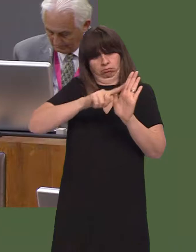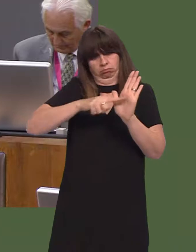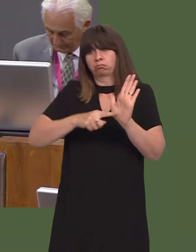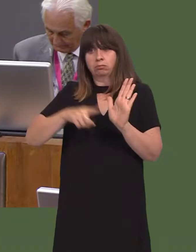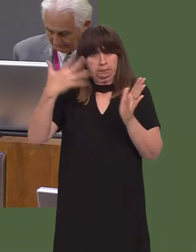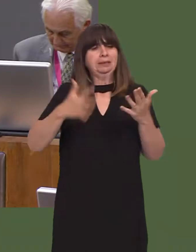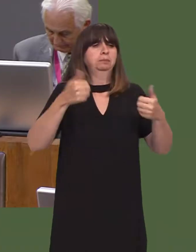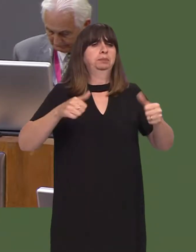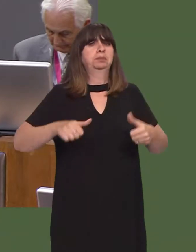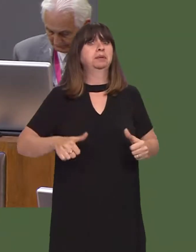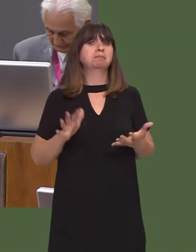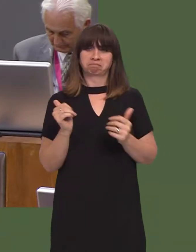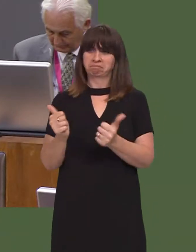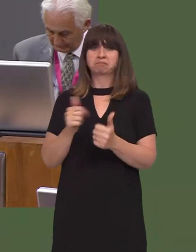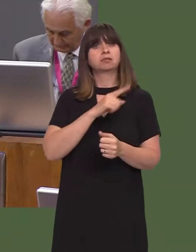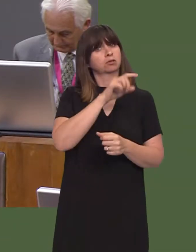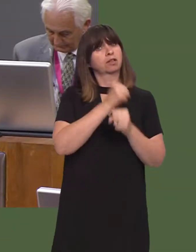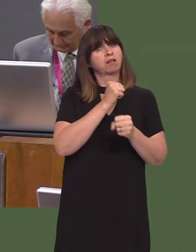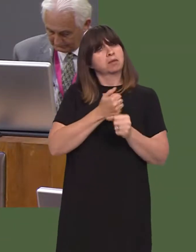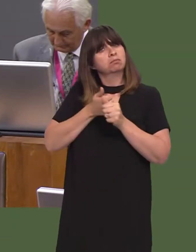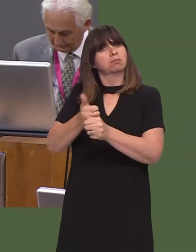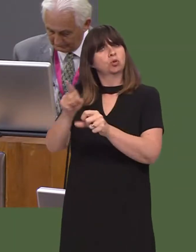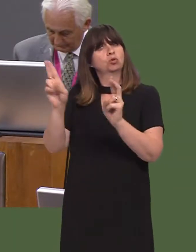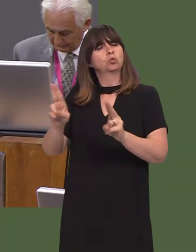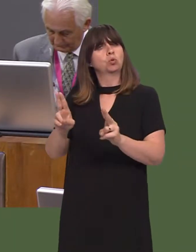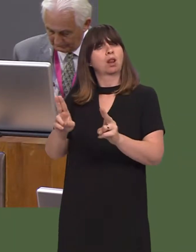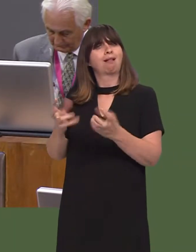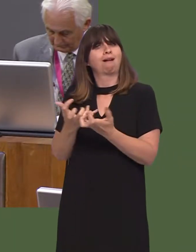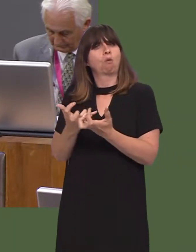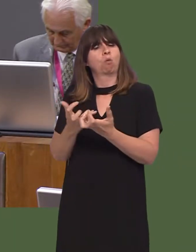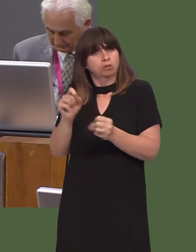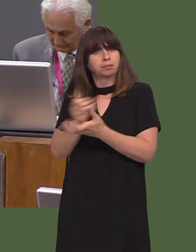First Minister, what help is your Government giving to the school to ensure they make better